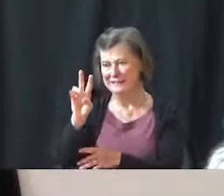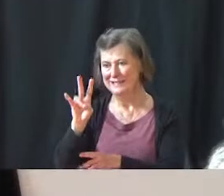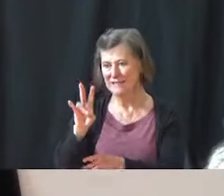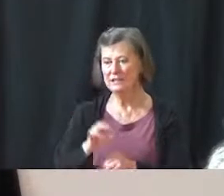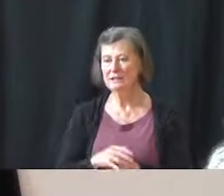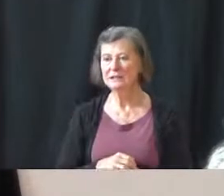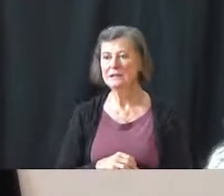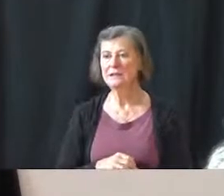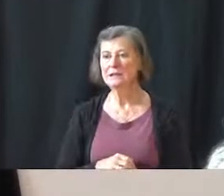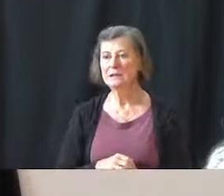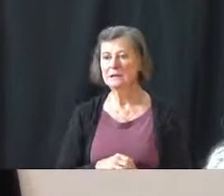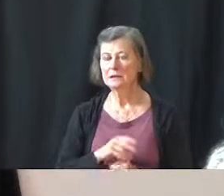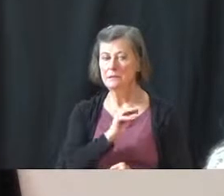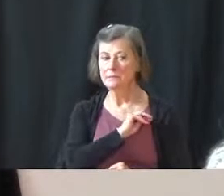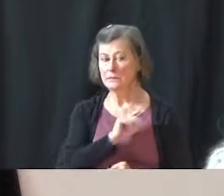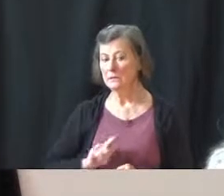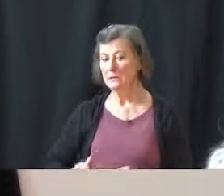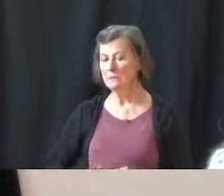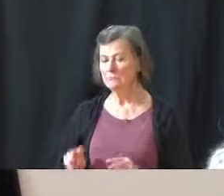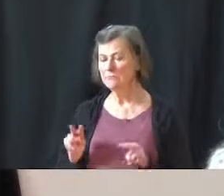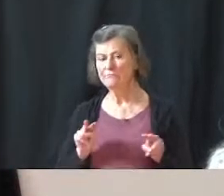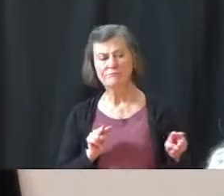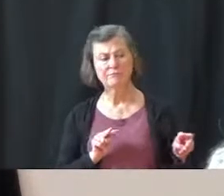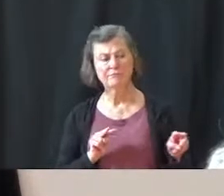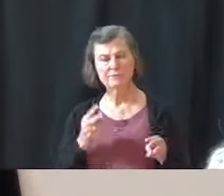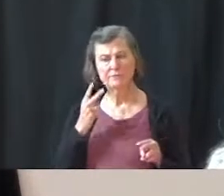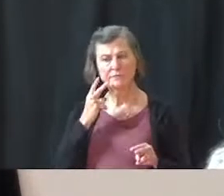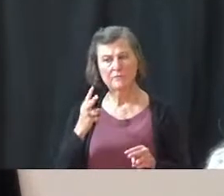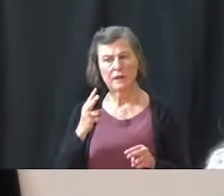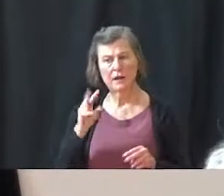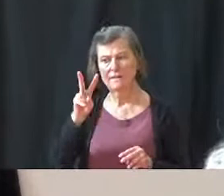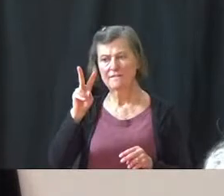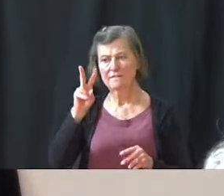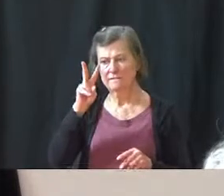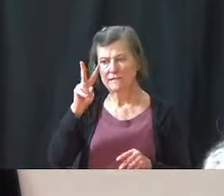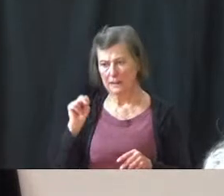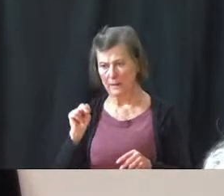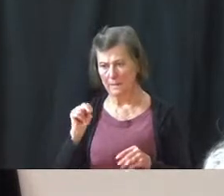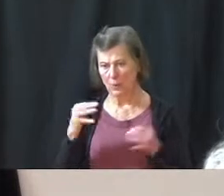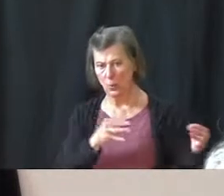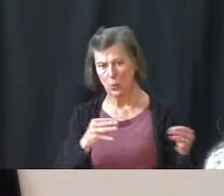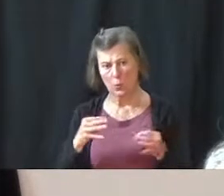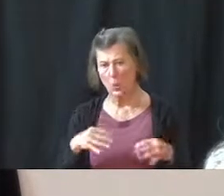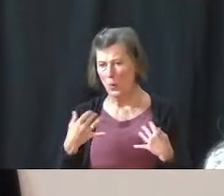King saw how the Vietnam war's high cost and blood and treasure, it was siphoning off precious